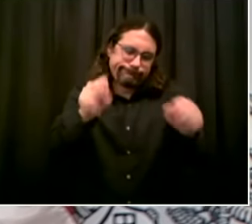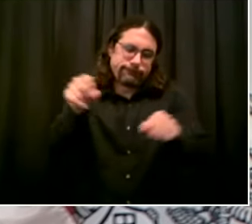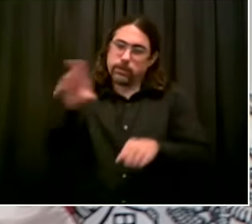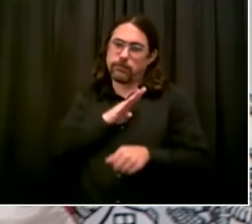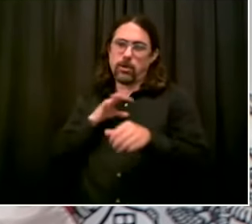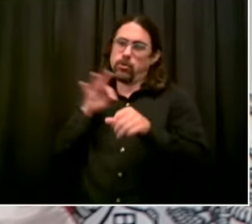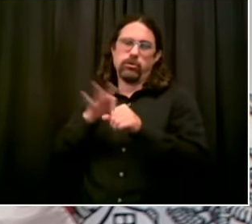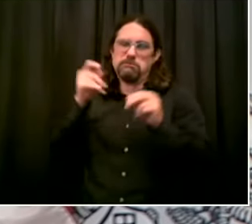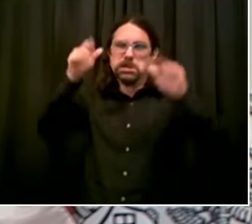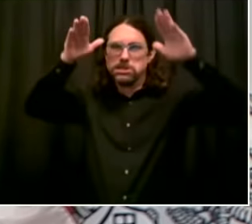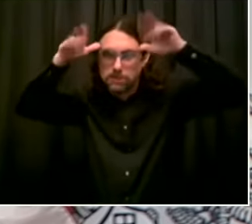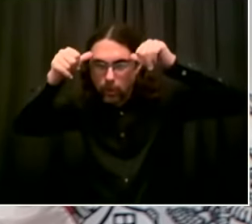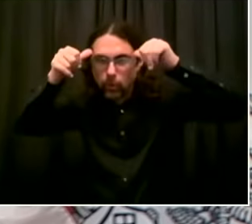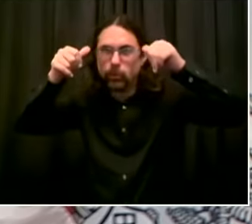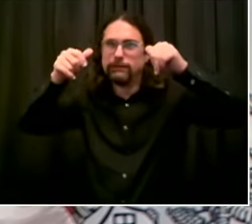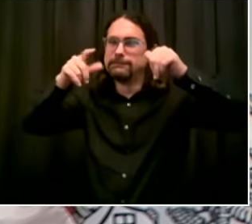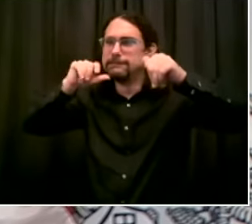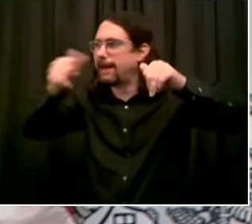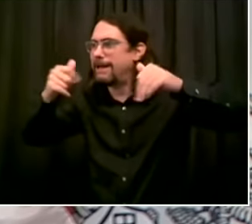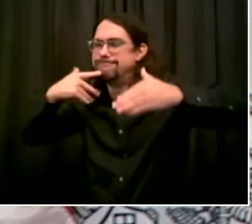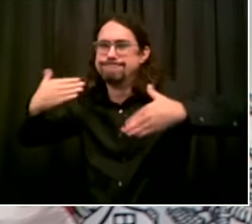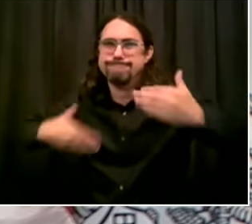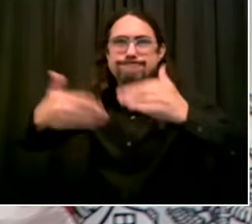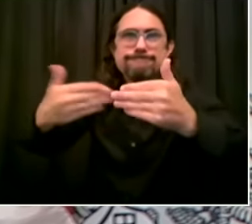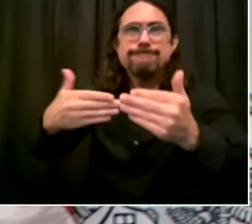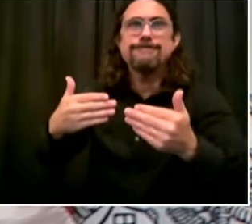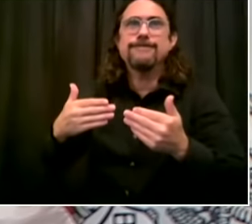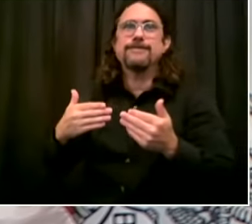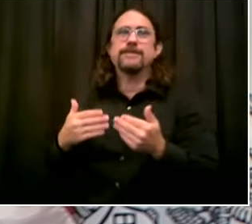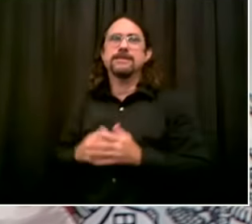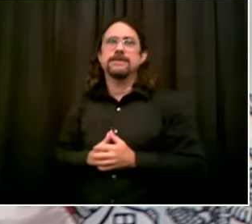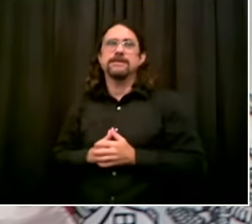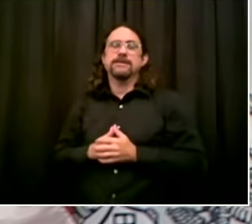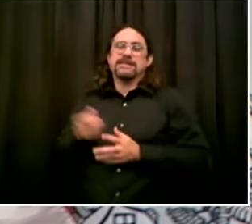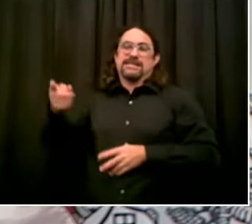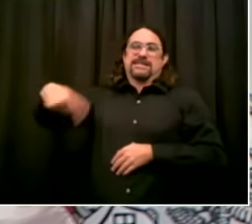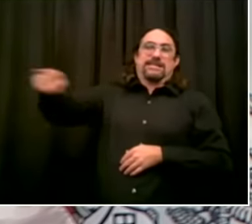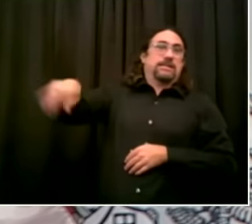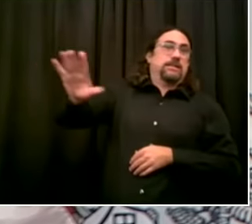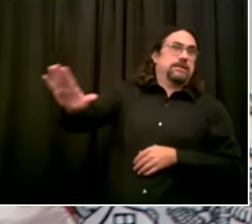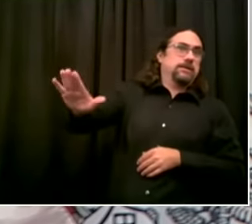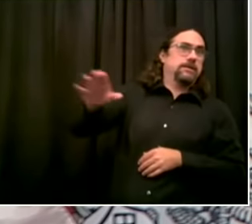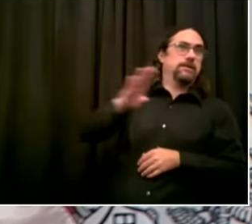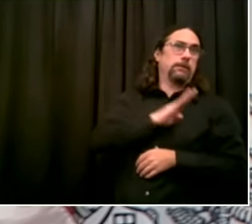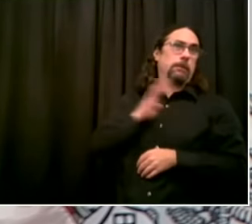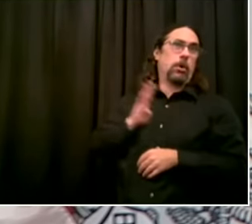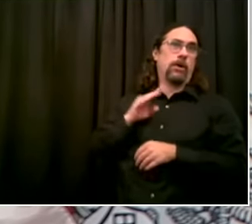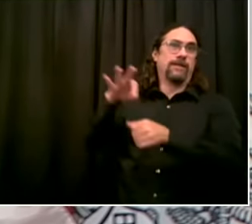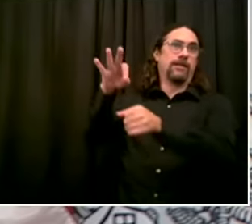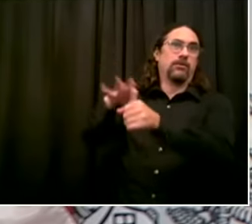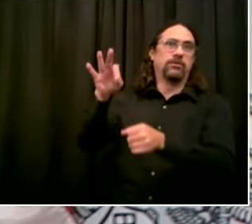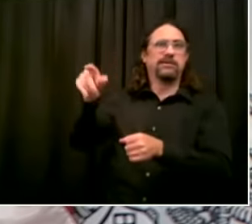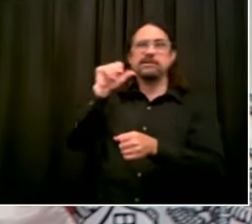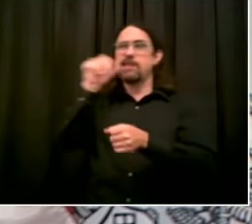THE PSREIDENT, BUT, YOU KNOW, JEFF, PEOPLE HAVE BEEN VOTING IN DROVES AROUND THE COUNTRY. I MEAN YOU HAVE SEEN